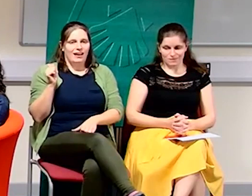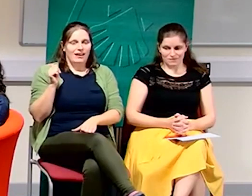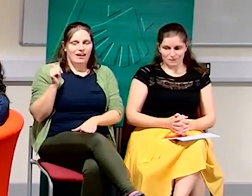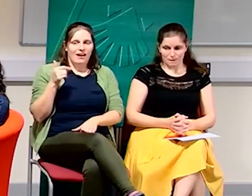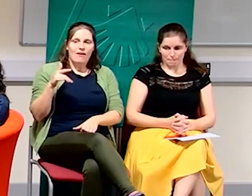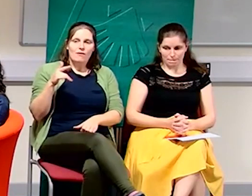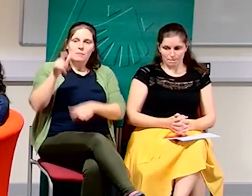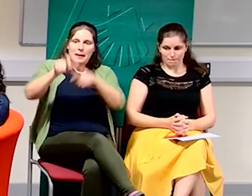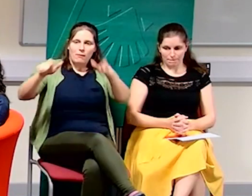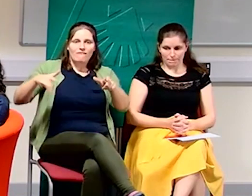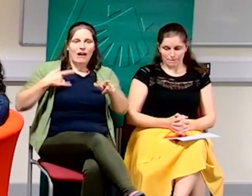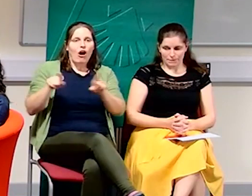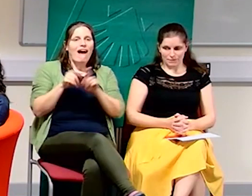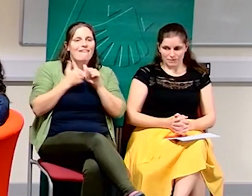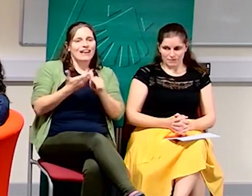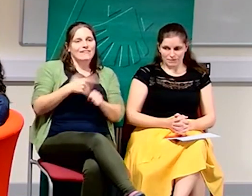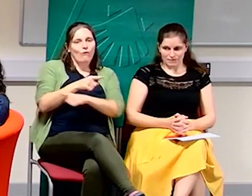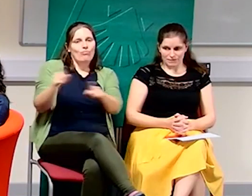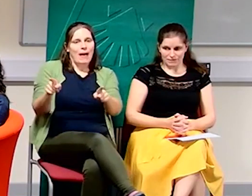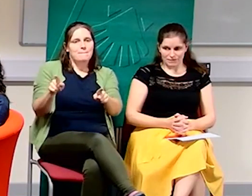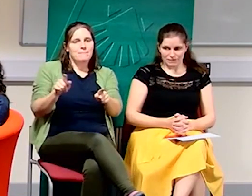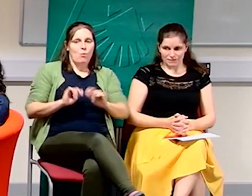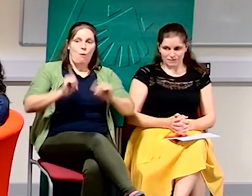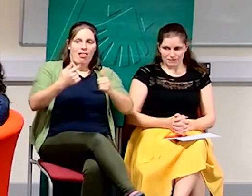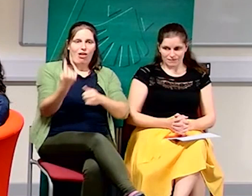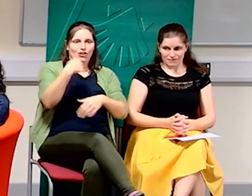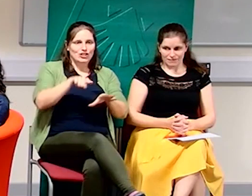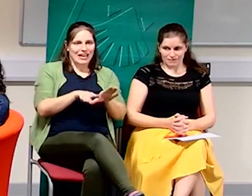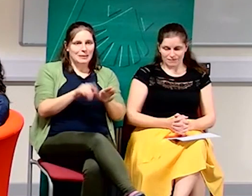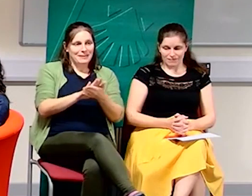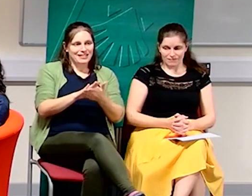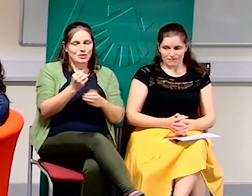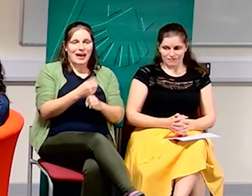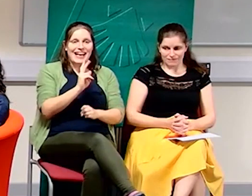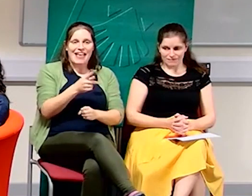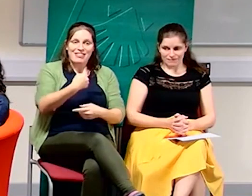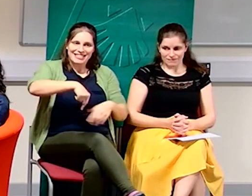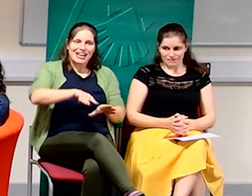they wanted me to do it again um so I'm really happy that I get the chance to do that and to